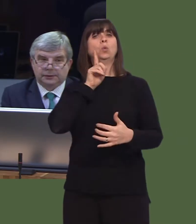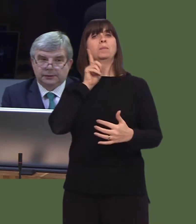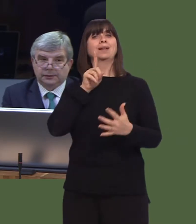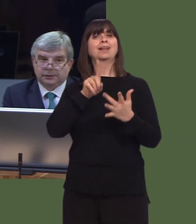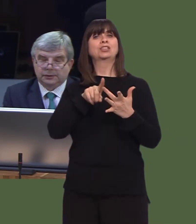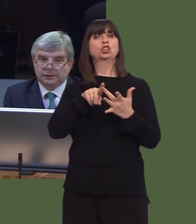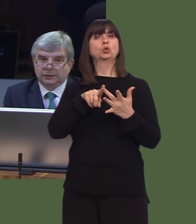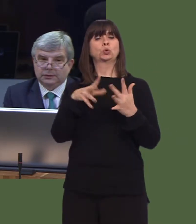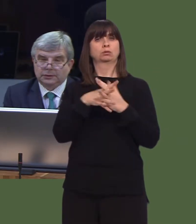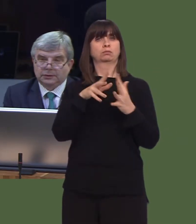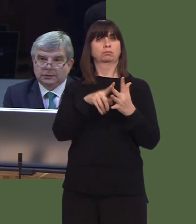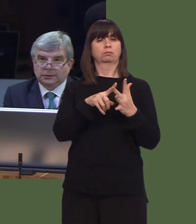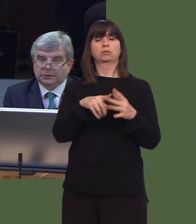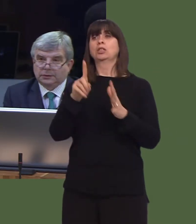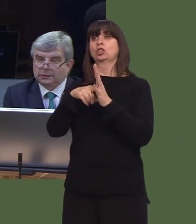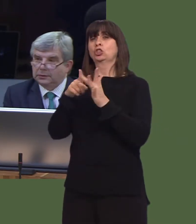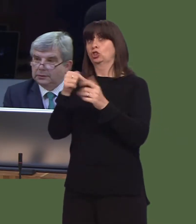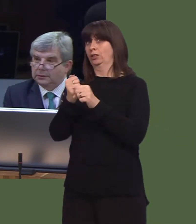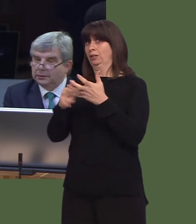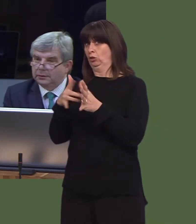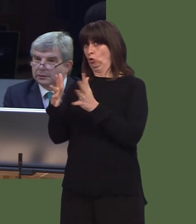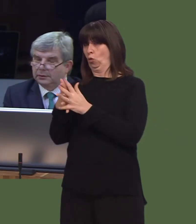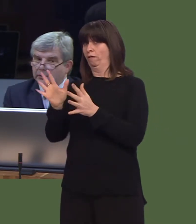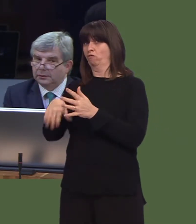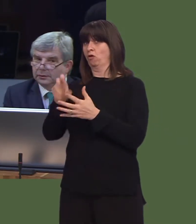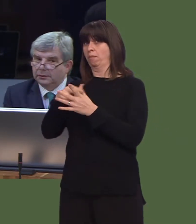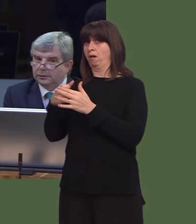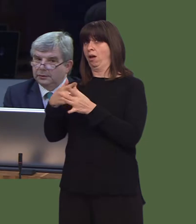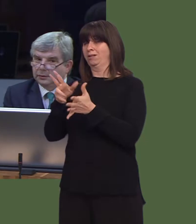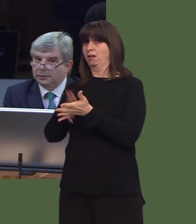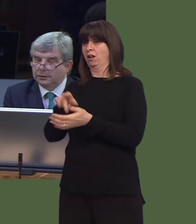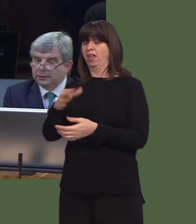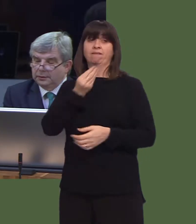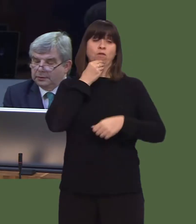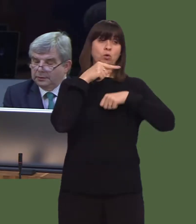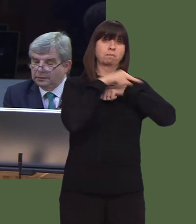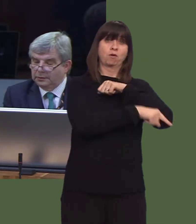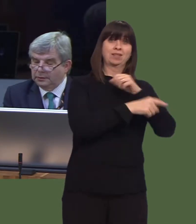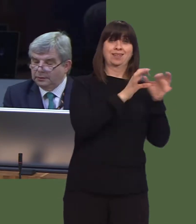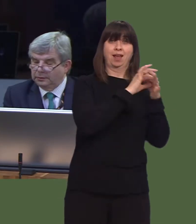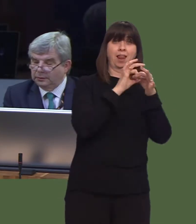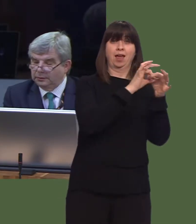poverty. Jig-So from Cardigan were in attendance, Food Poverty Alliance Wales were there, as were the Trussell Trust.